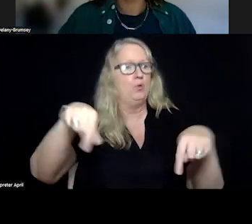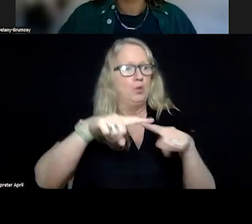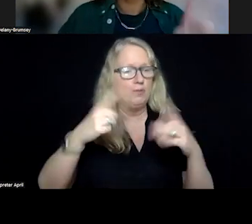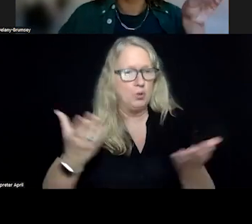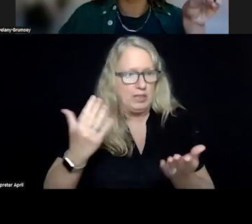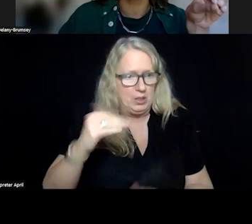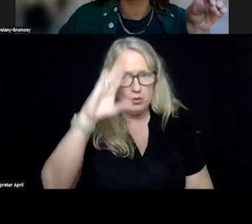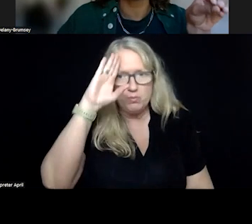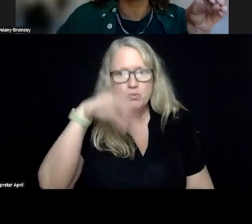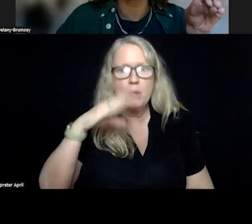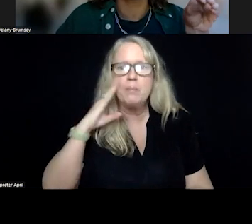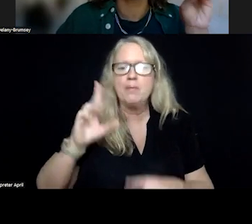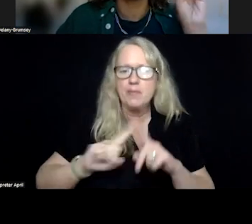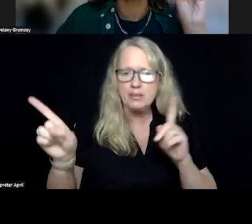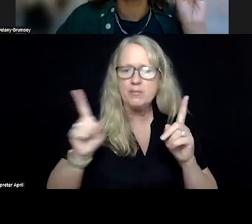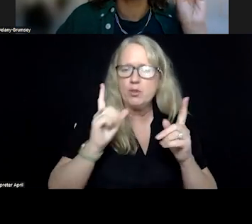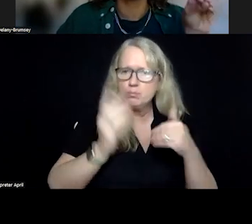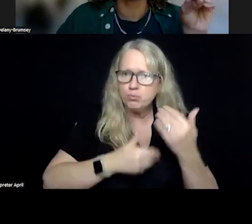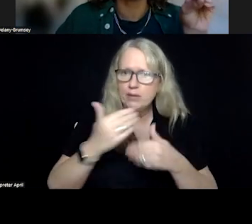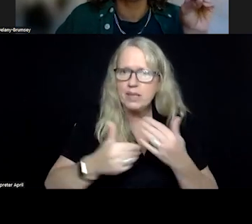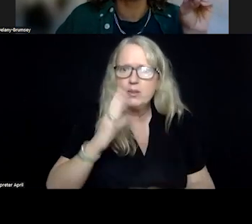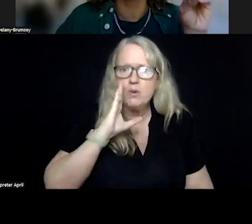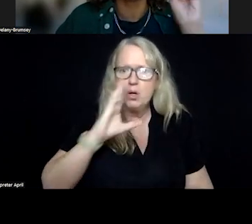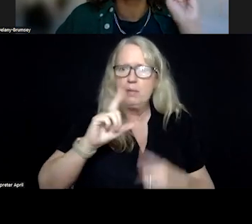SLIGHTLY DIFFERENT PROCESS FOR GETTING INTO THE JAM.